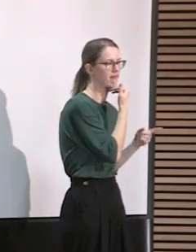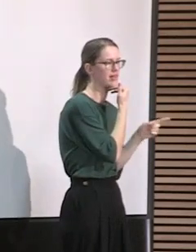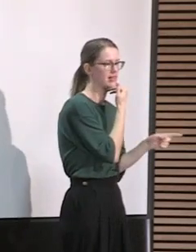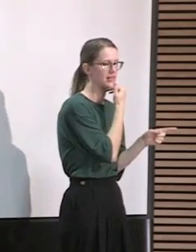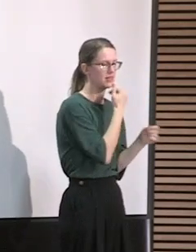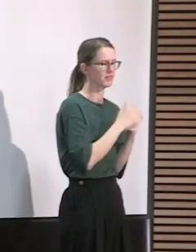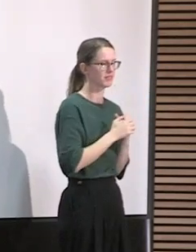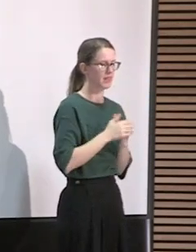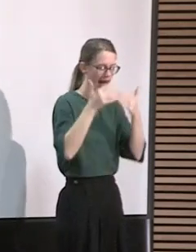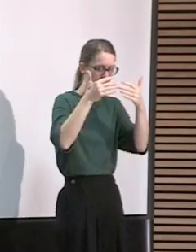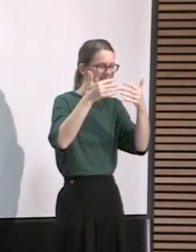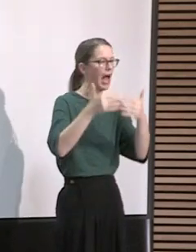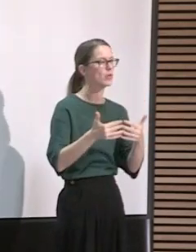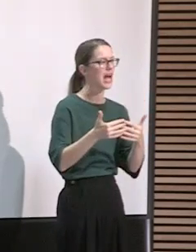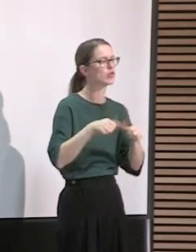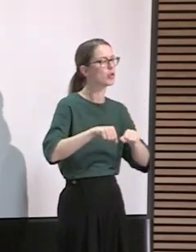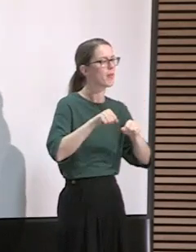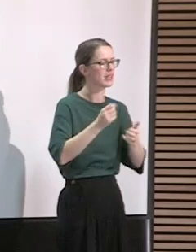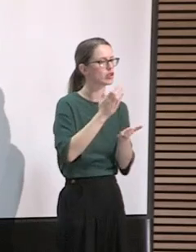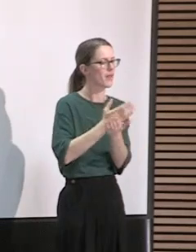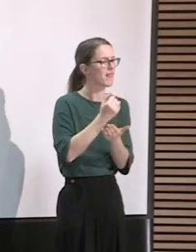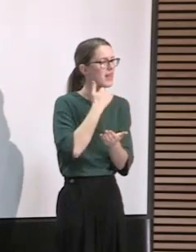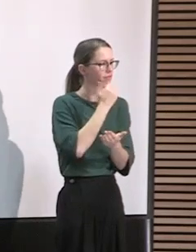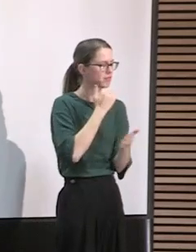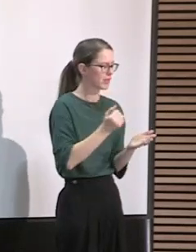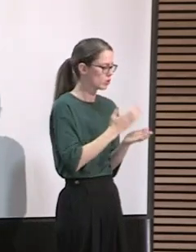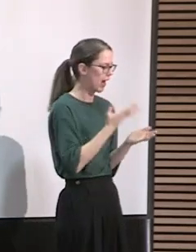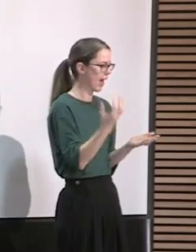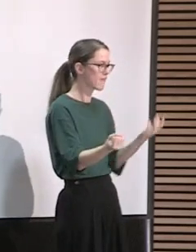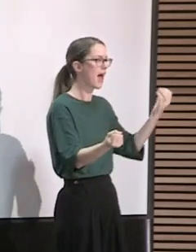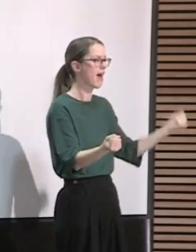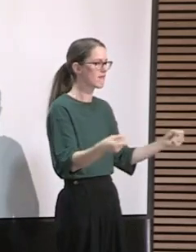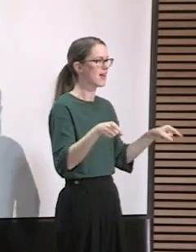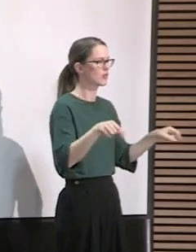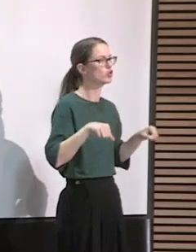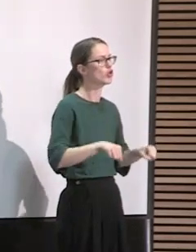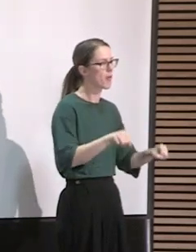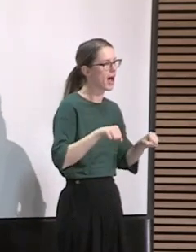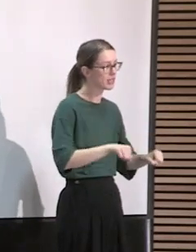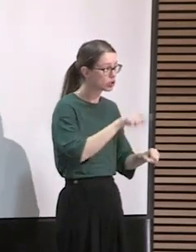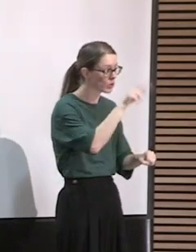national supply to help bridge that gap. Foodstuffs have